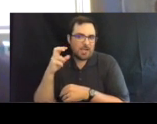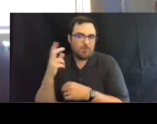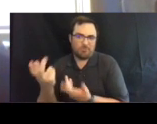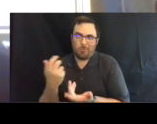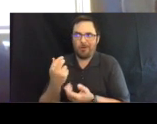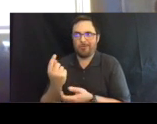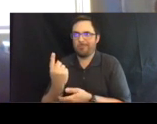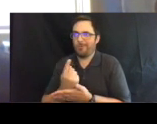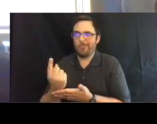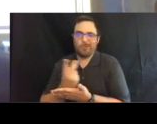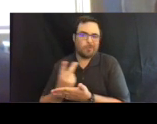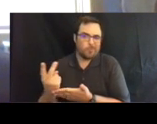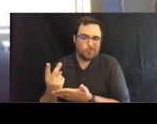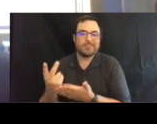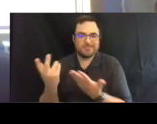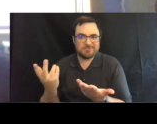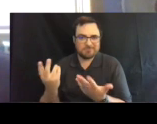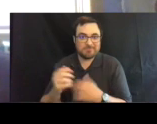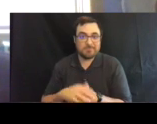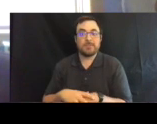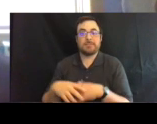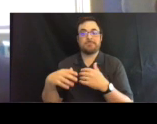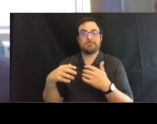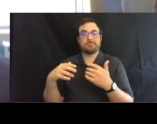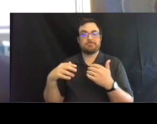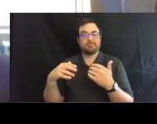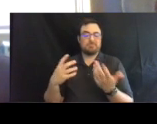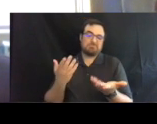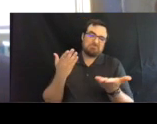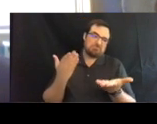earlier developing sounds. So I might be um working from this book